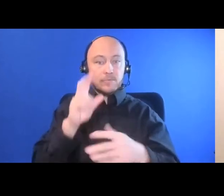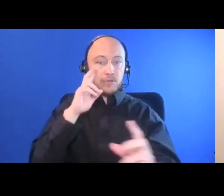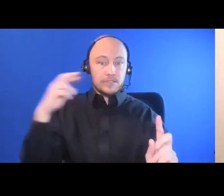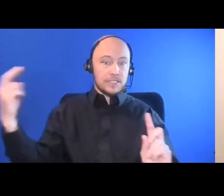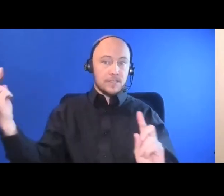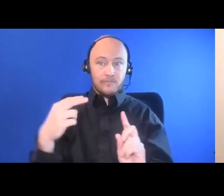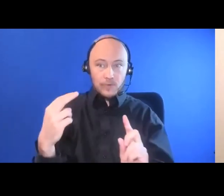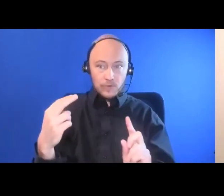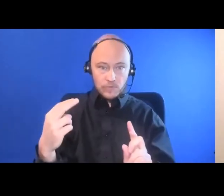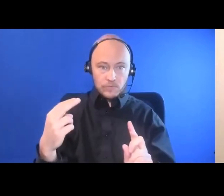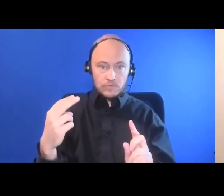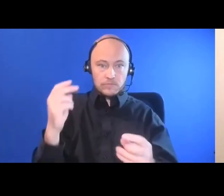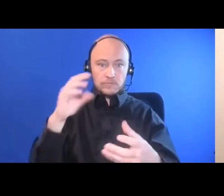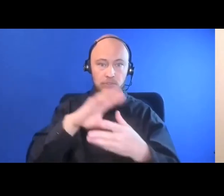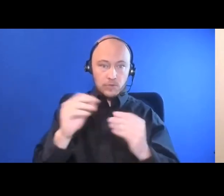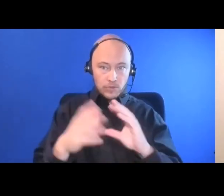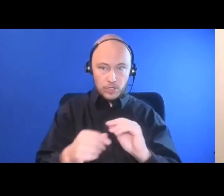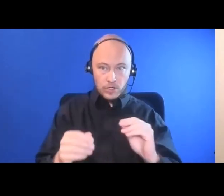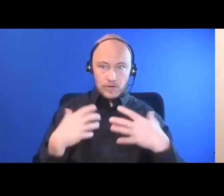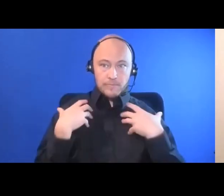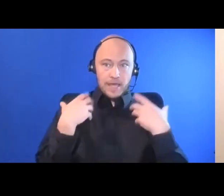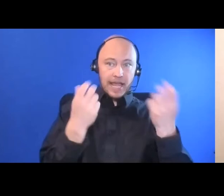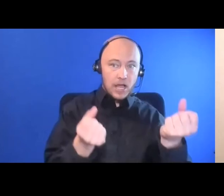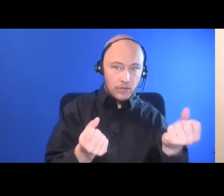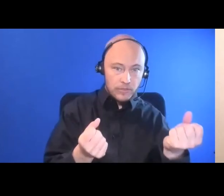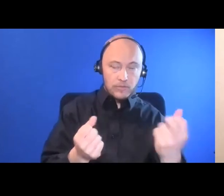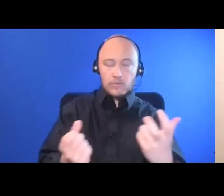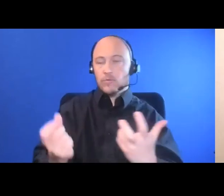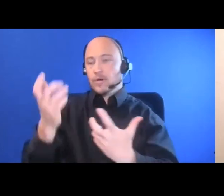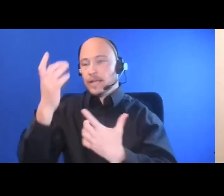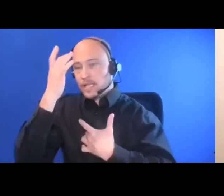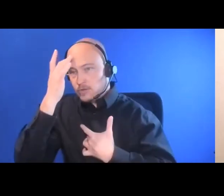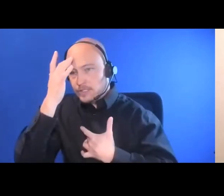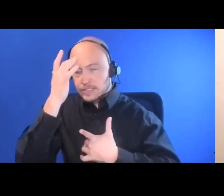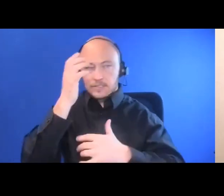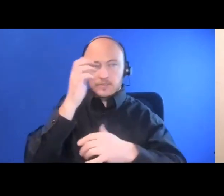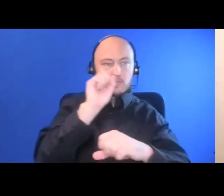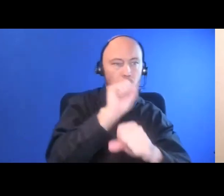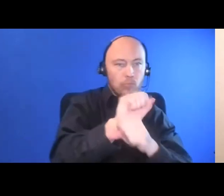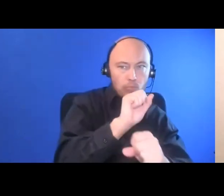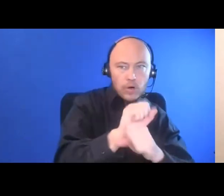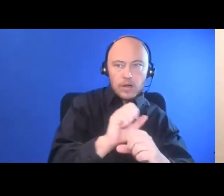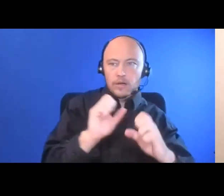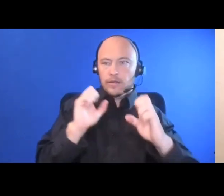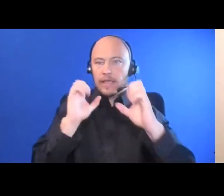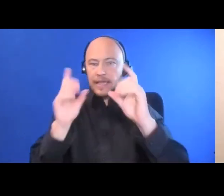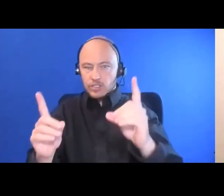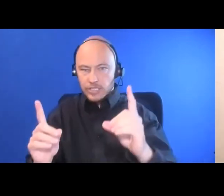a narrative that's about health versus one that's about illness versus one that's about work, versus one that's about education versus anything else.